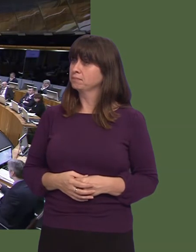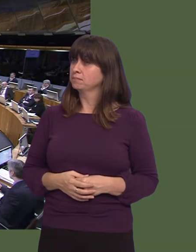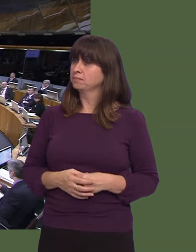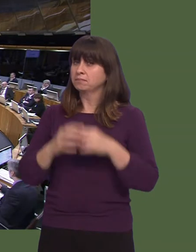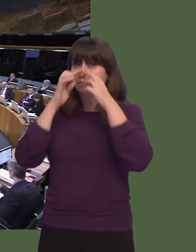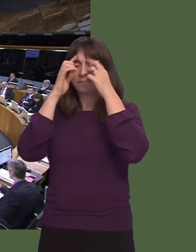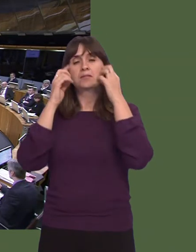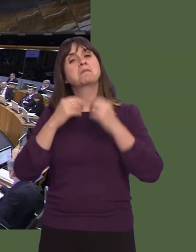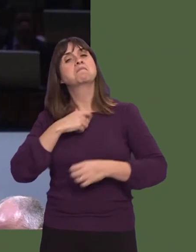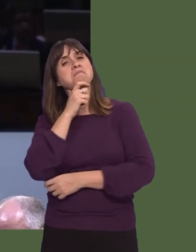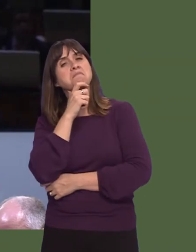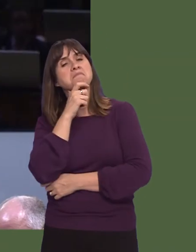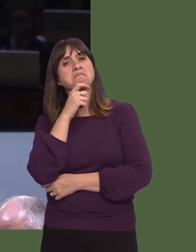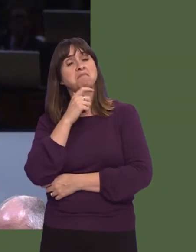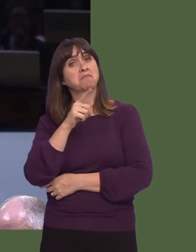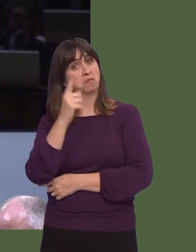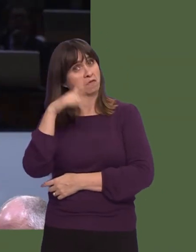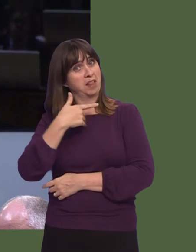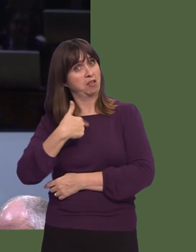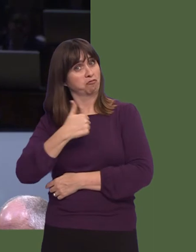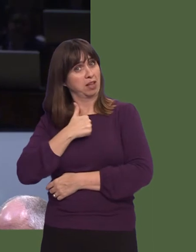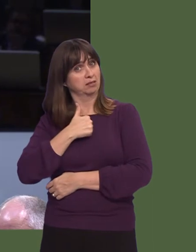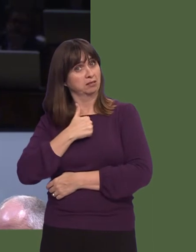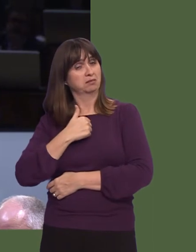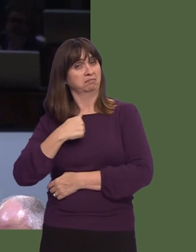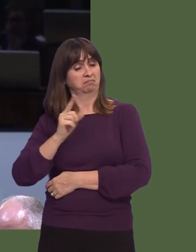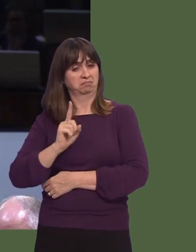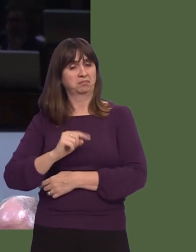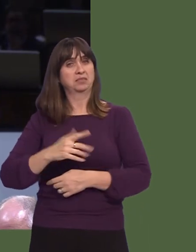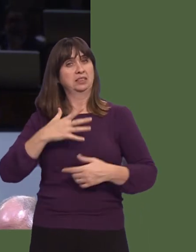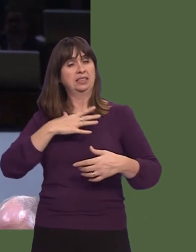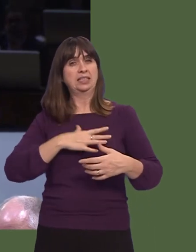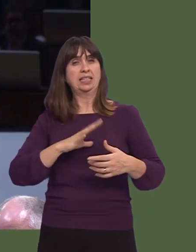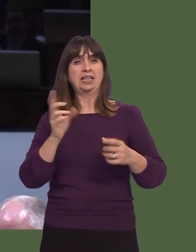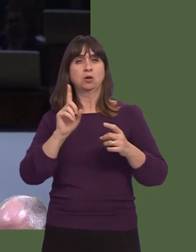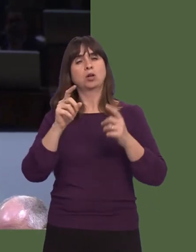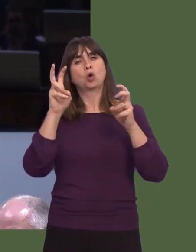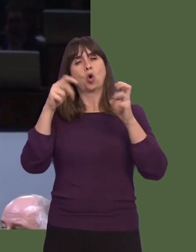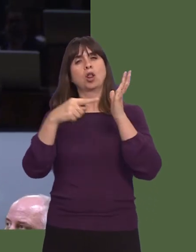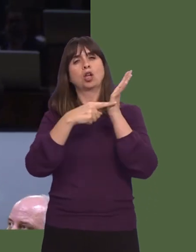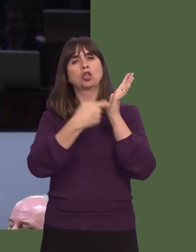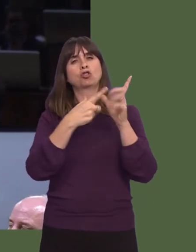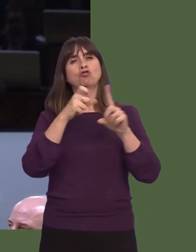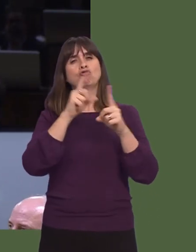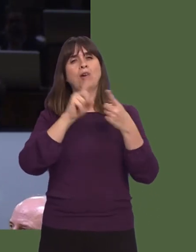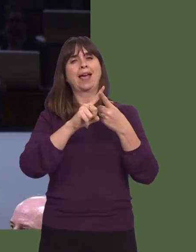with me that we ought to be looking at appointing trade envoys to boost exports to countries